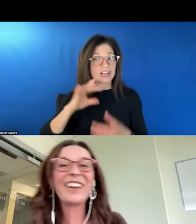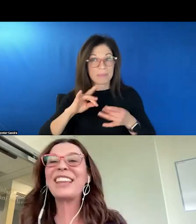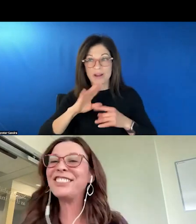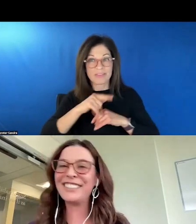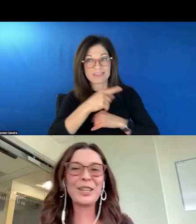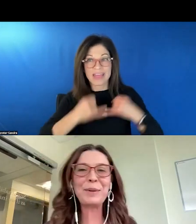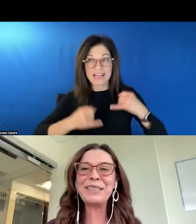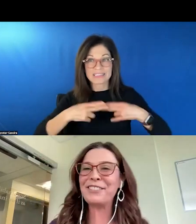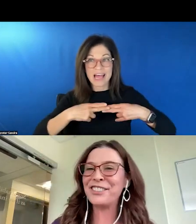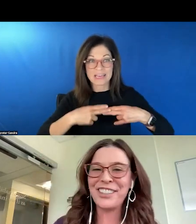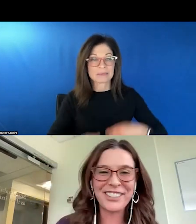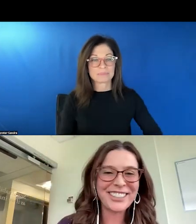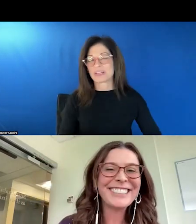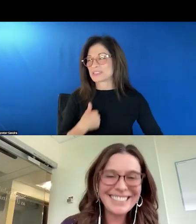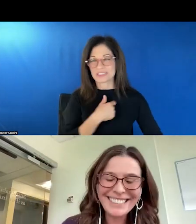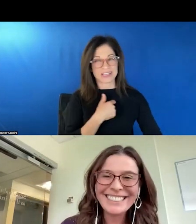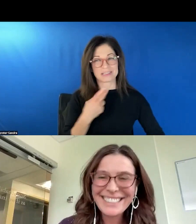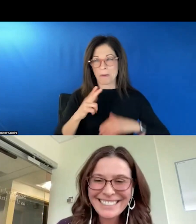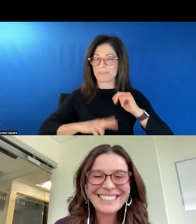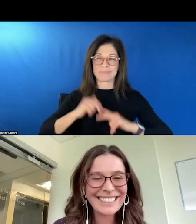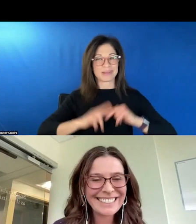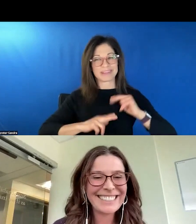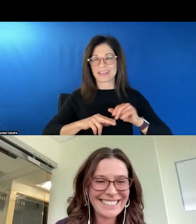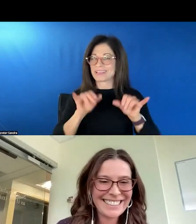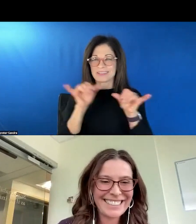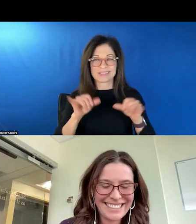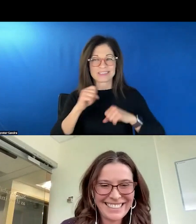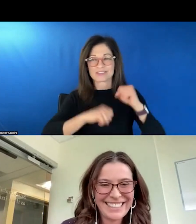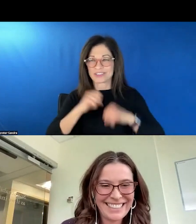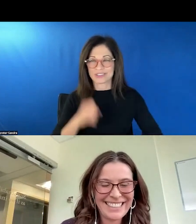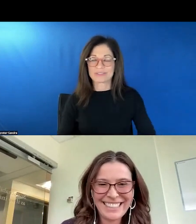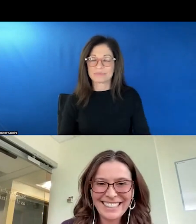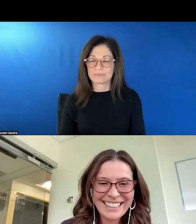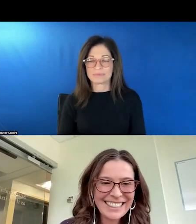THAT IS JUST US REBUILDING THE INFRASTRUCTURE. >> OKAY. I AM GOING TO START OVER WITH THE FIVE